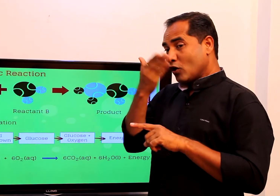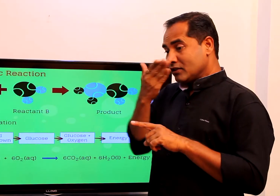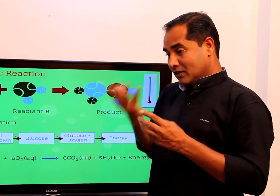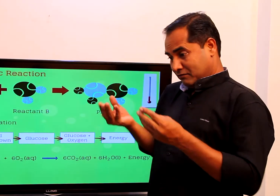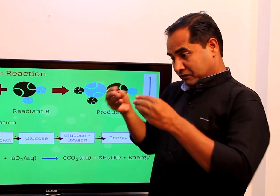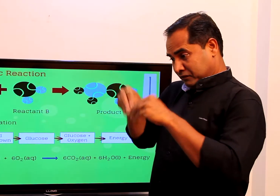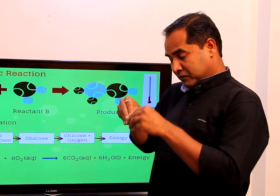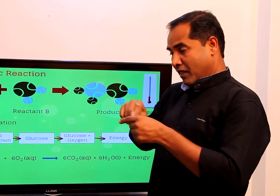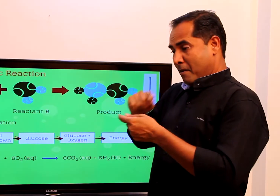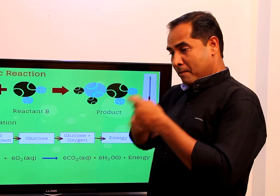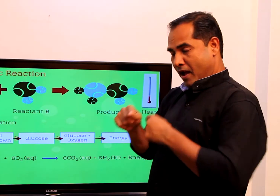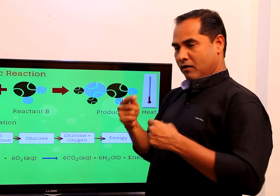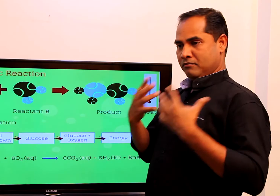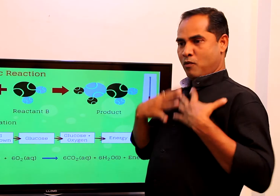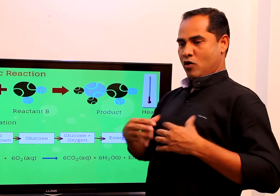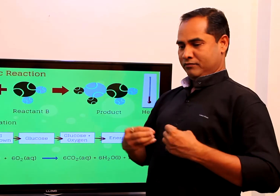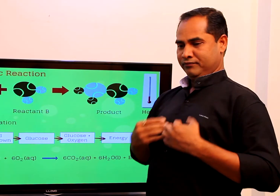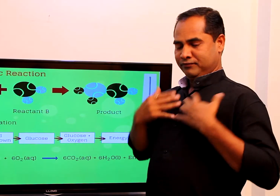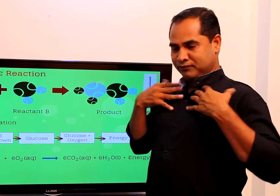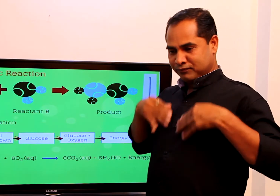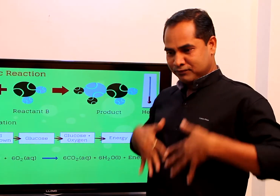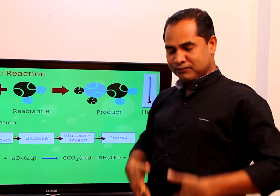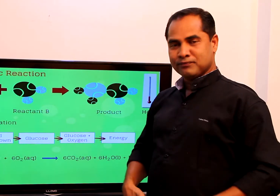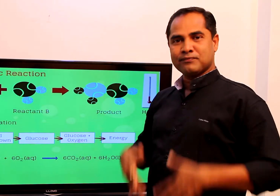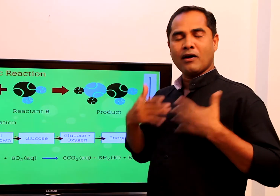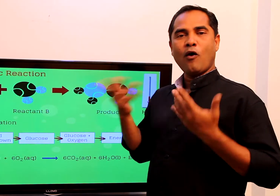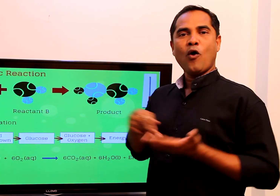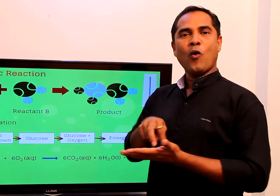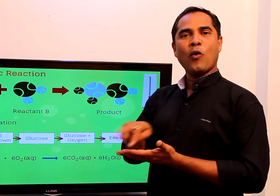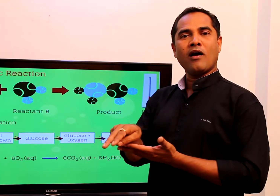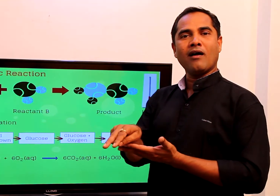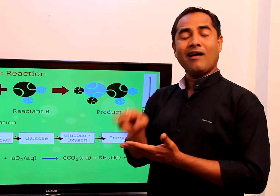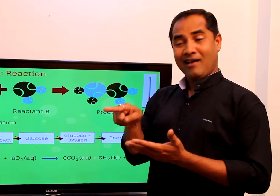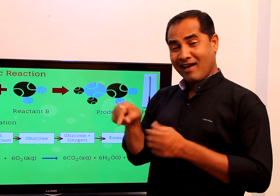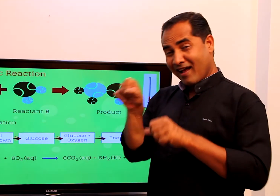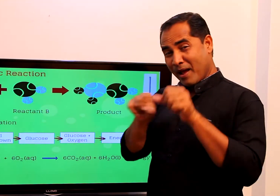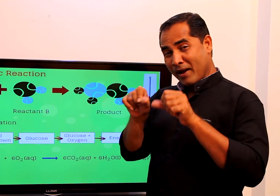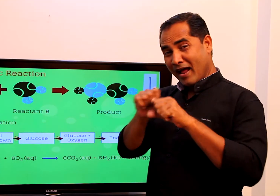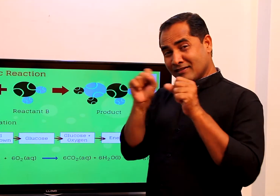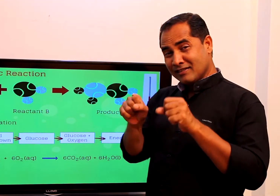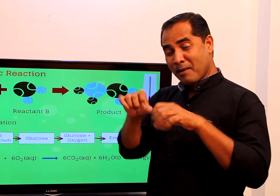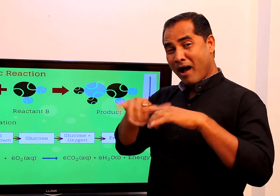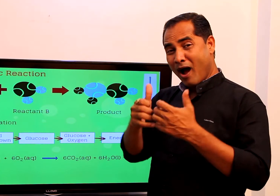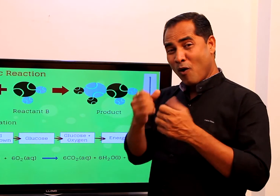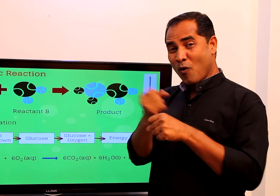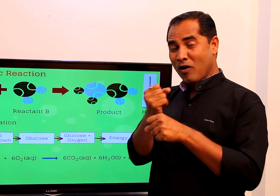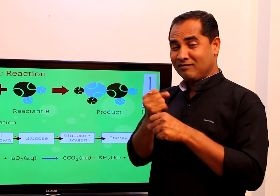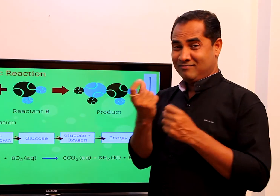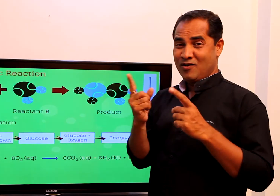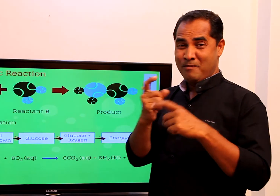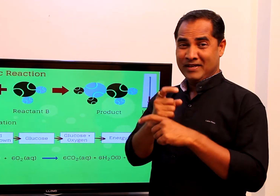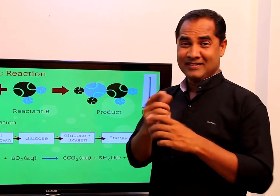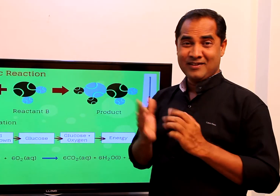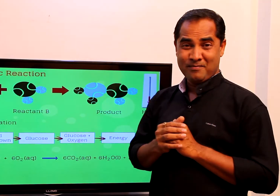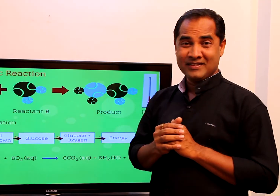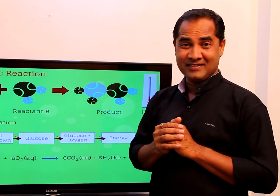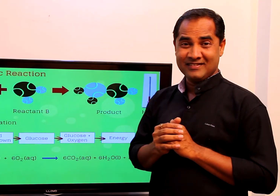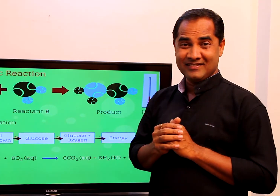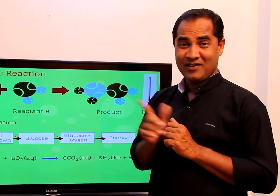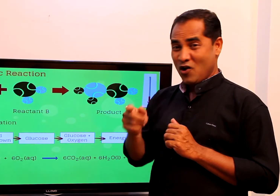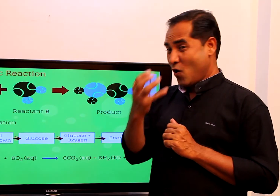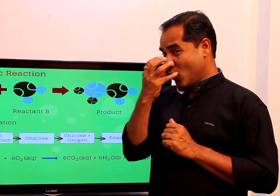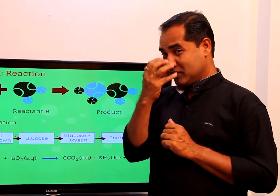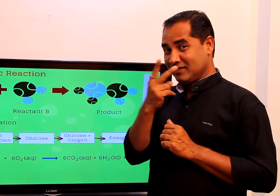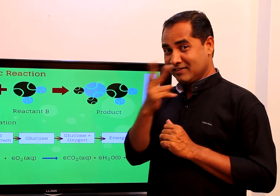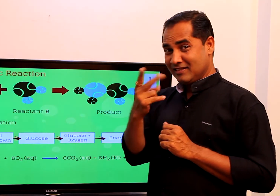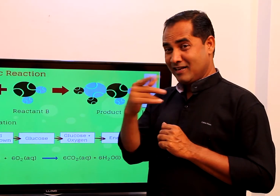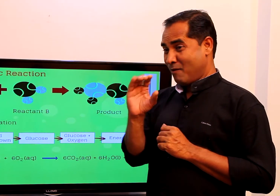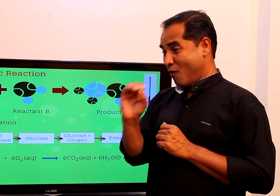in presence of oxygen to give us energy to work/walk. So you can see how important